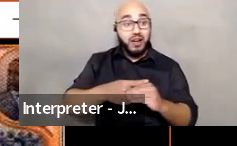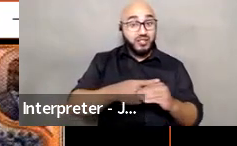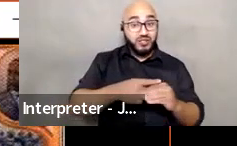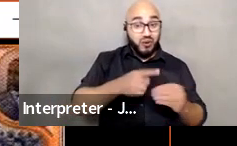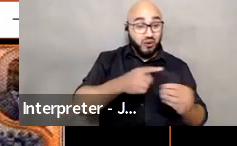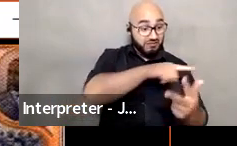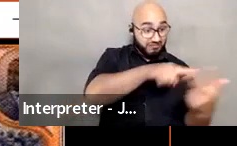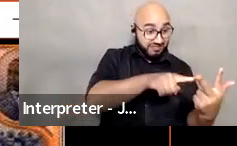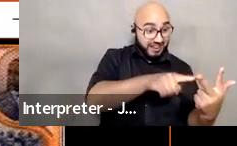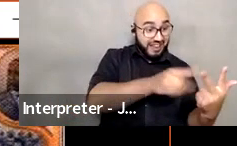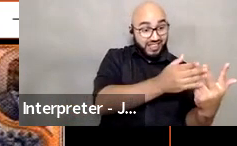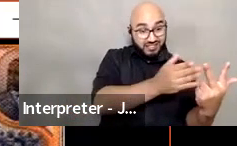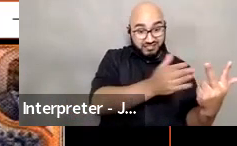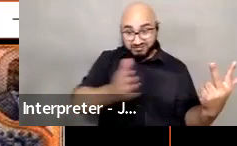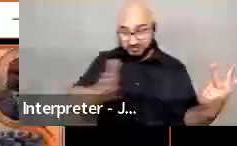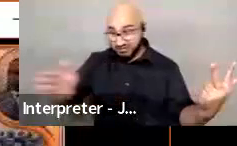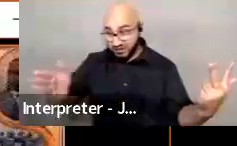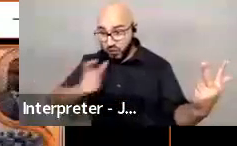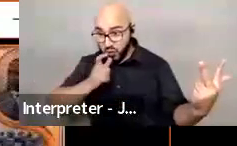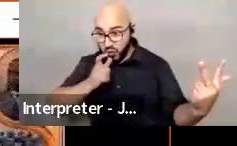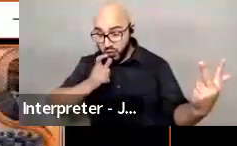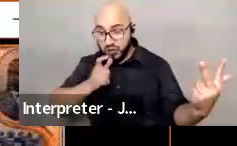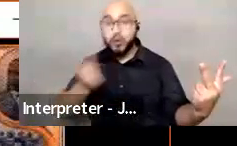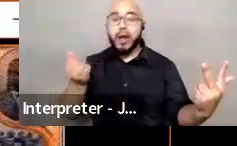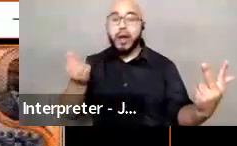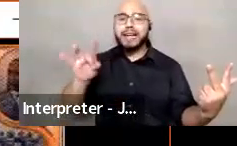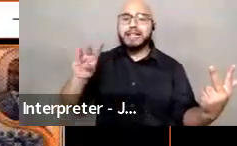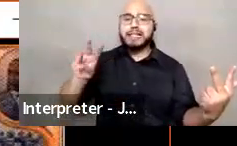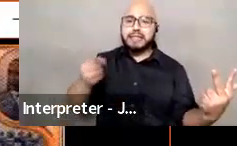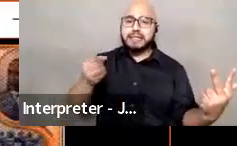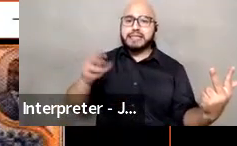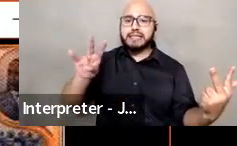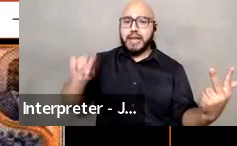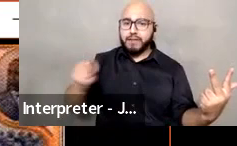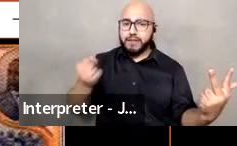So in the 1860s and seventies. Mississippi elects the first two.